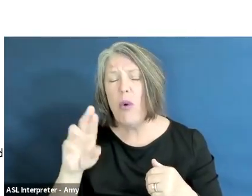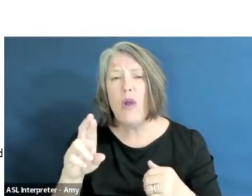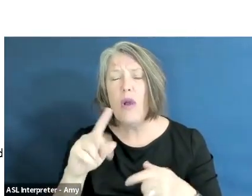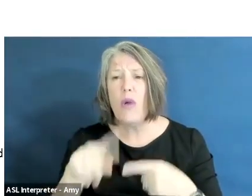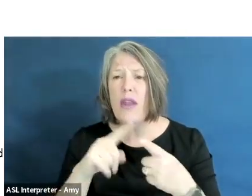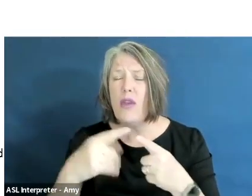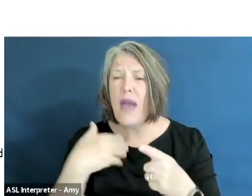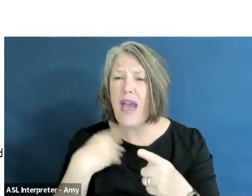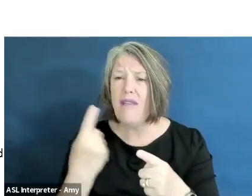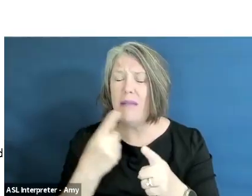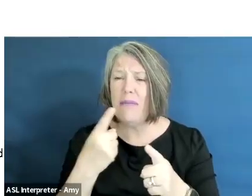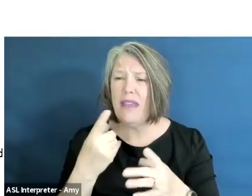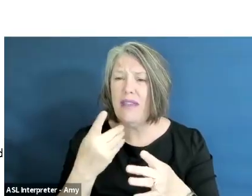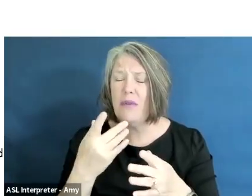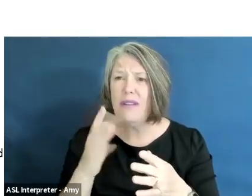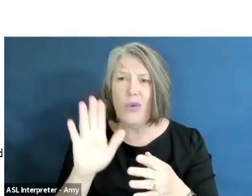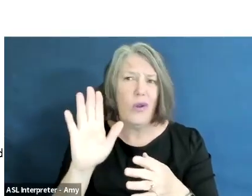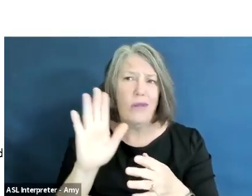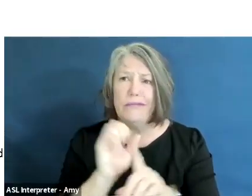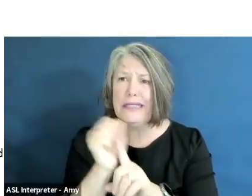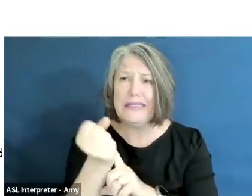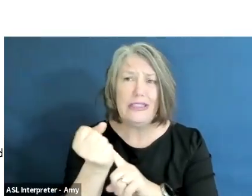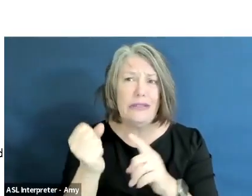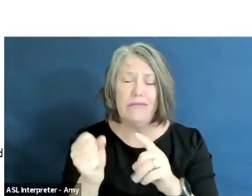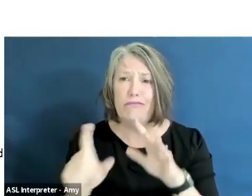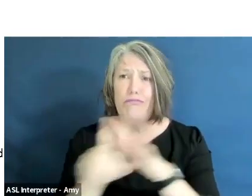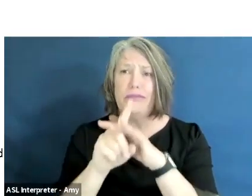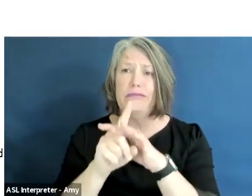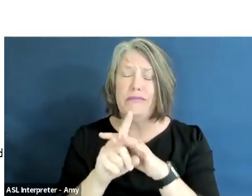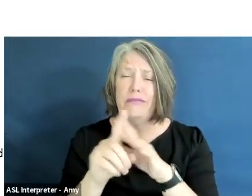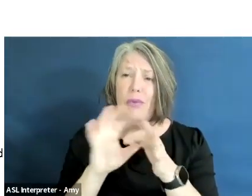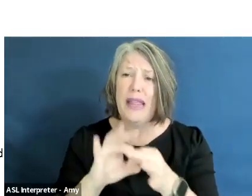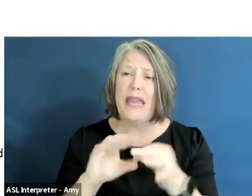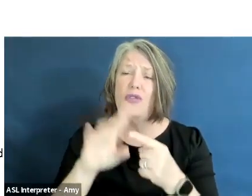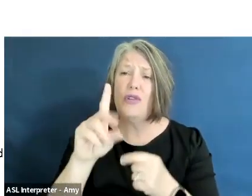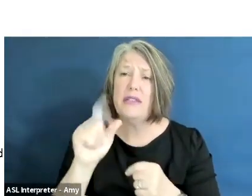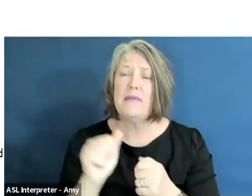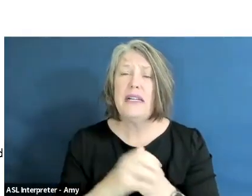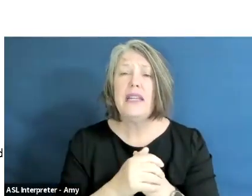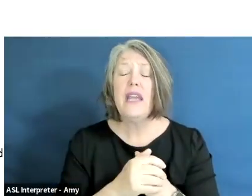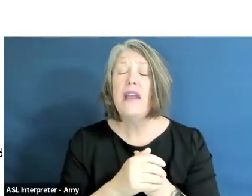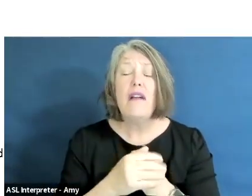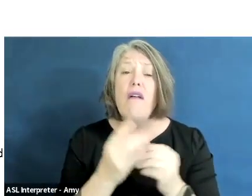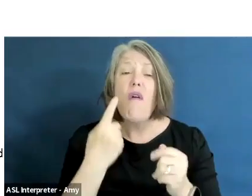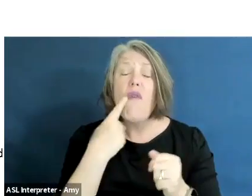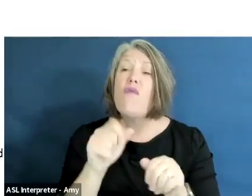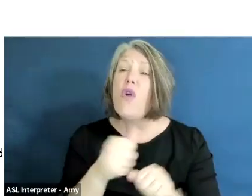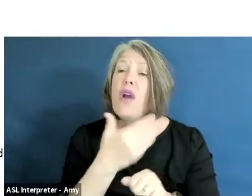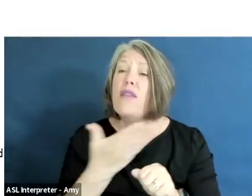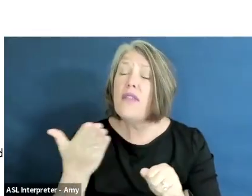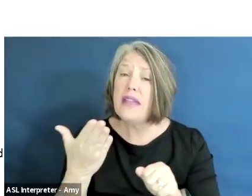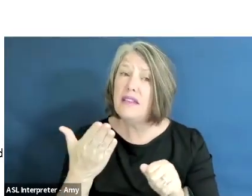your condition related to your disability. For other things, it's just important to get the general counseling about what's